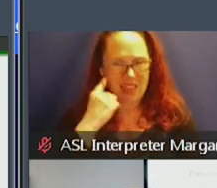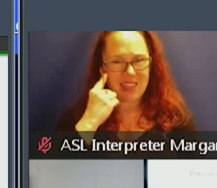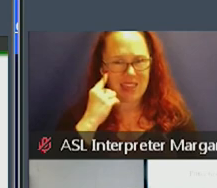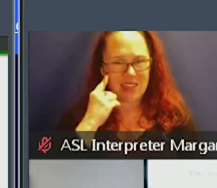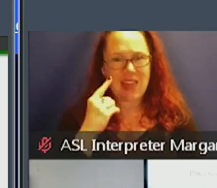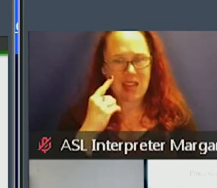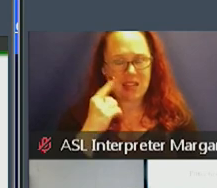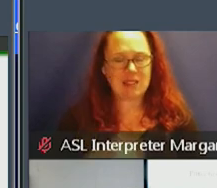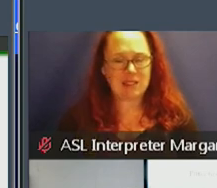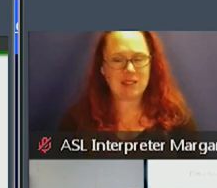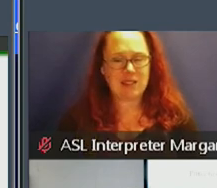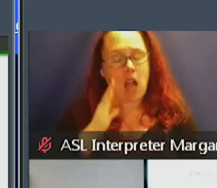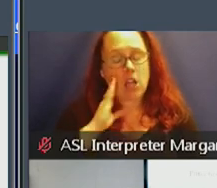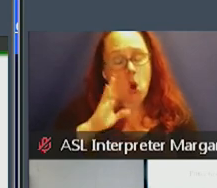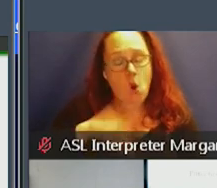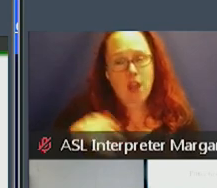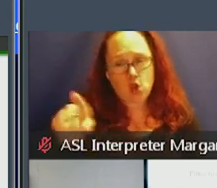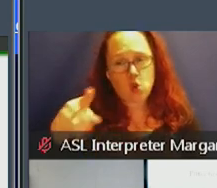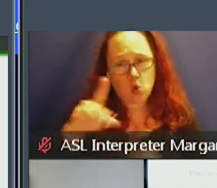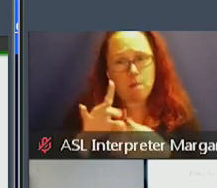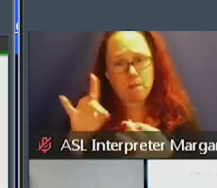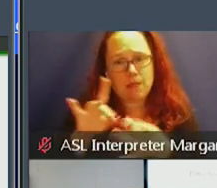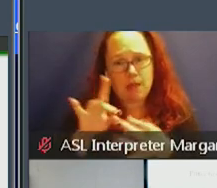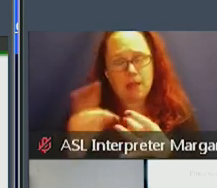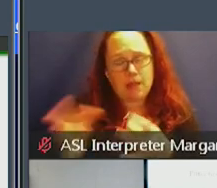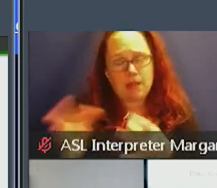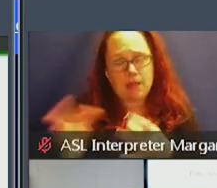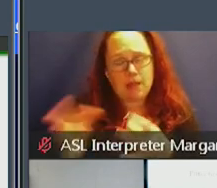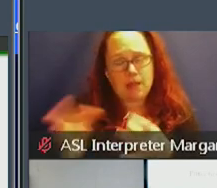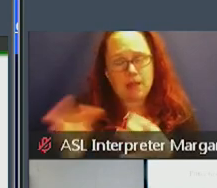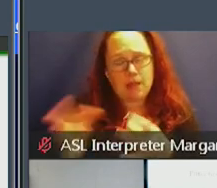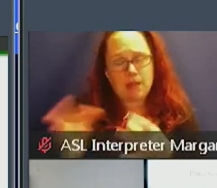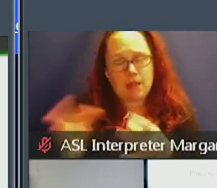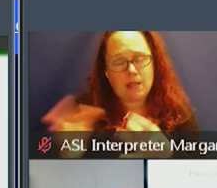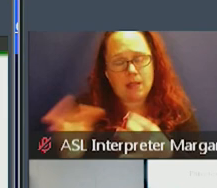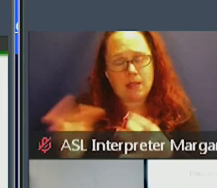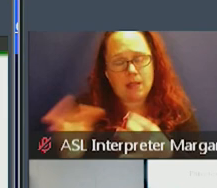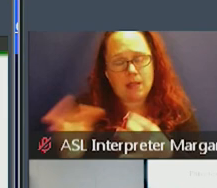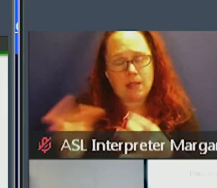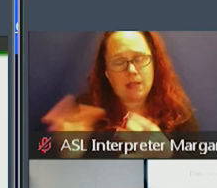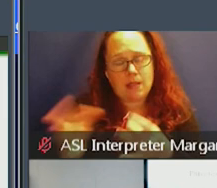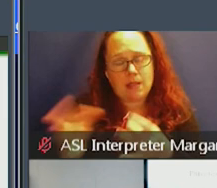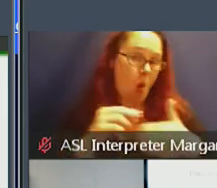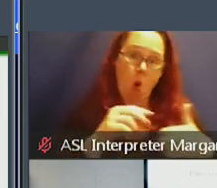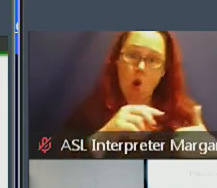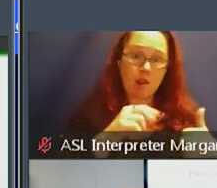I think I know you said this earlier, whether it changes anything or not at the absolute minimum,